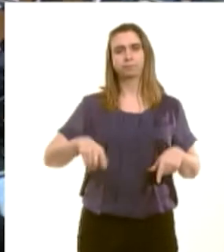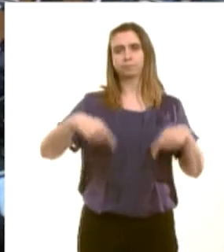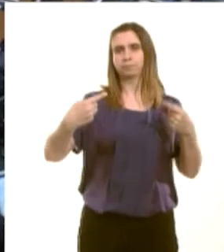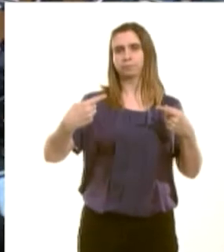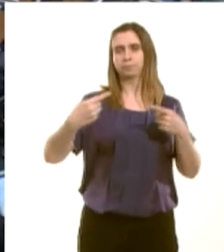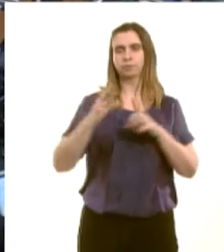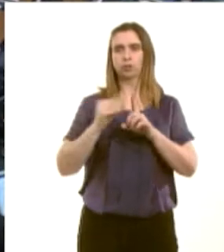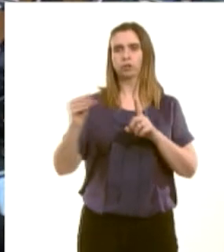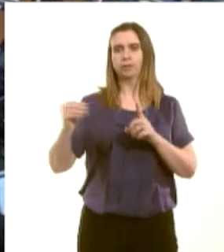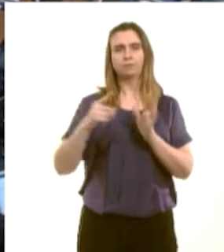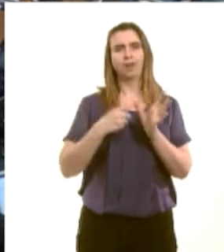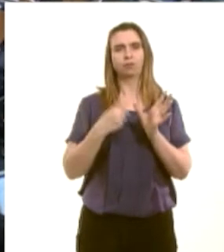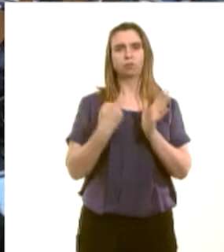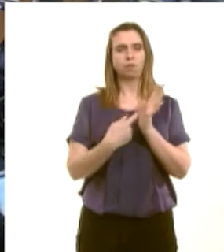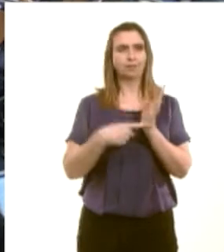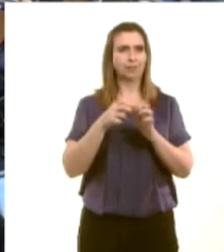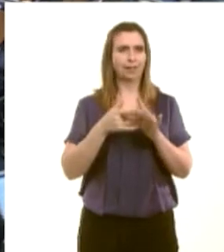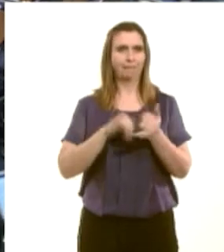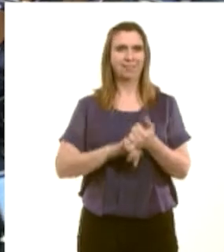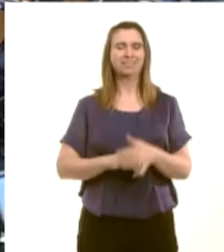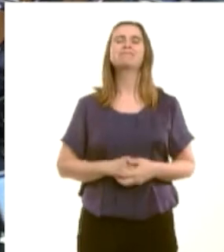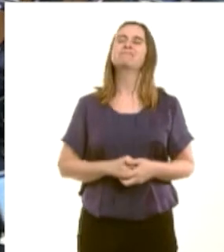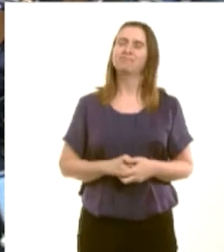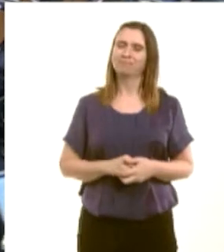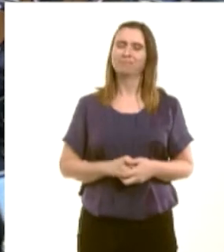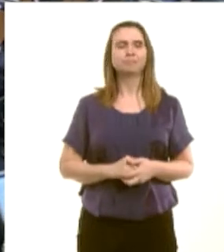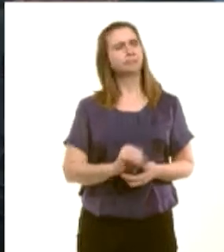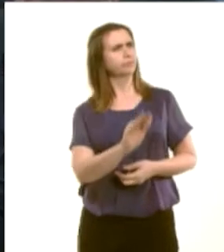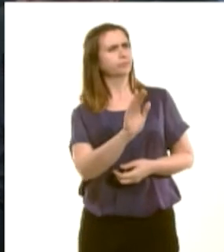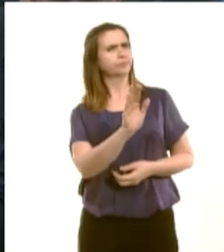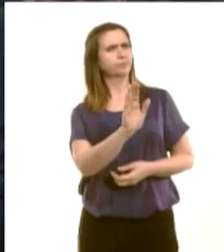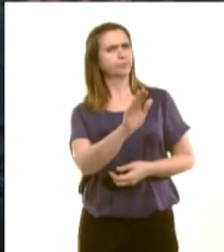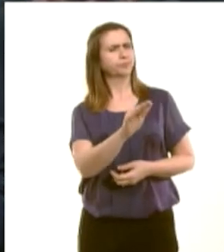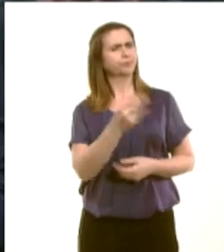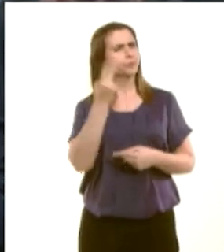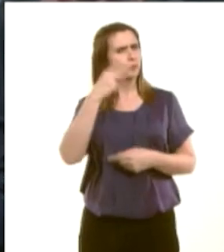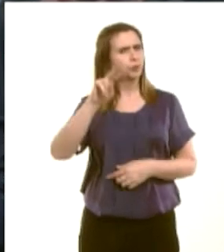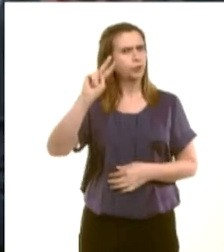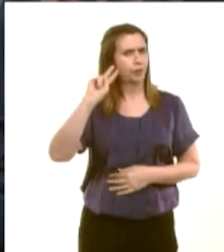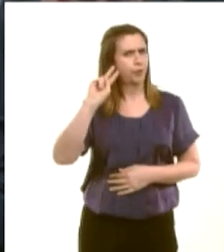Andrew R.T. Davies: Thank you, Presiding Officer. First Minister, just under two years ago,